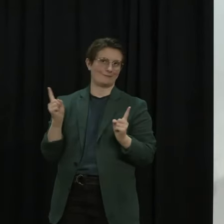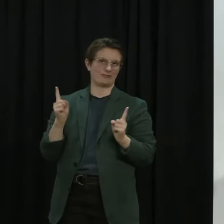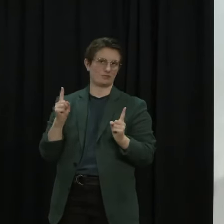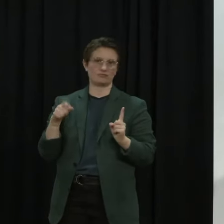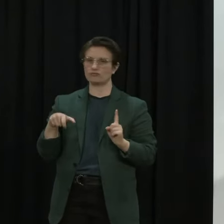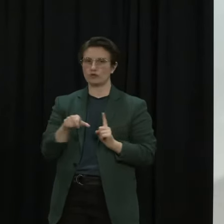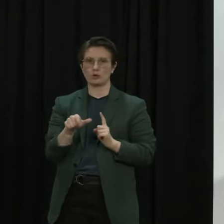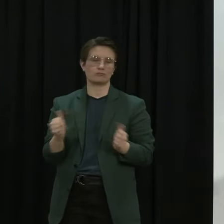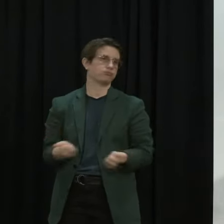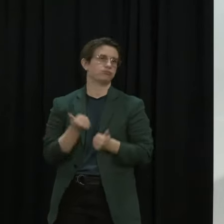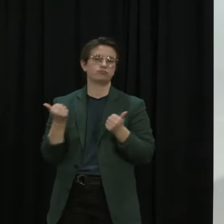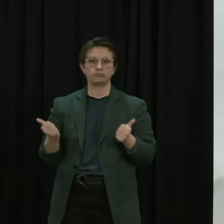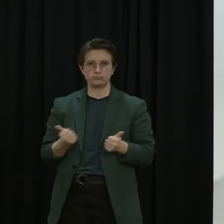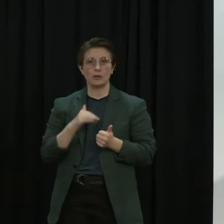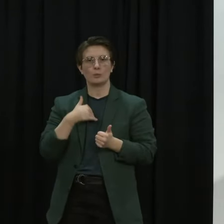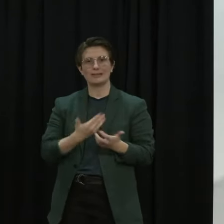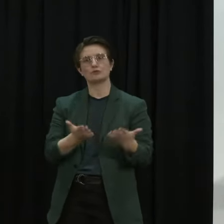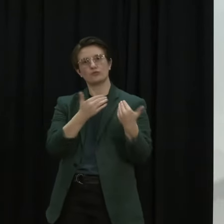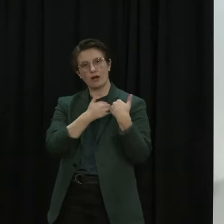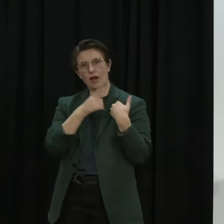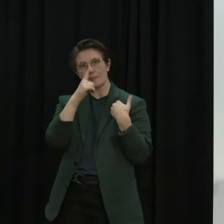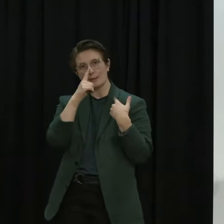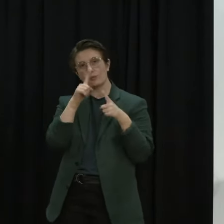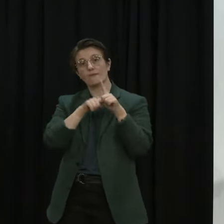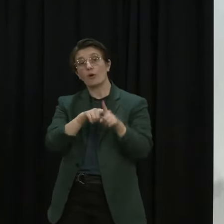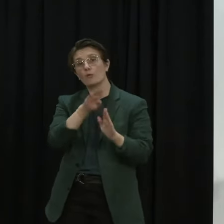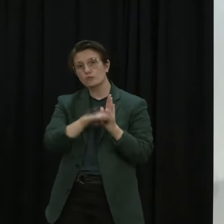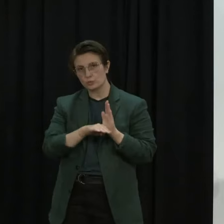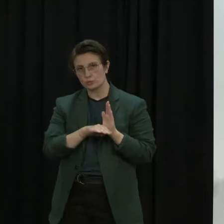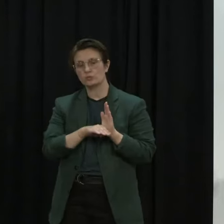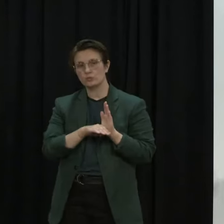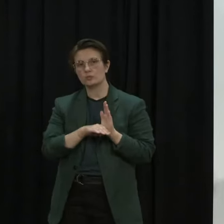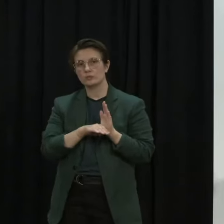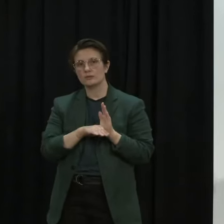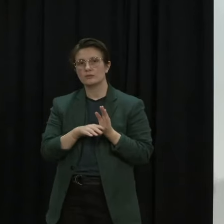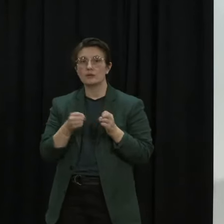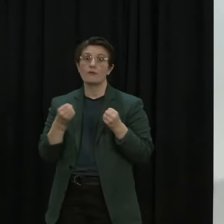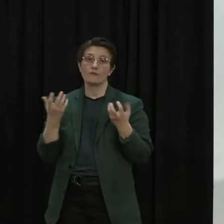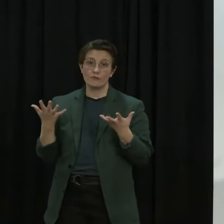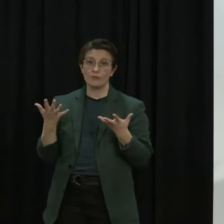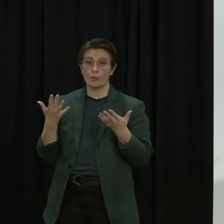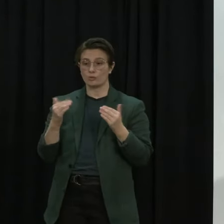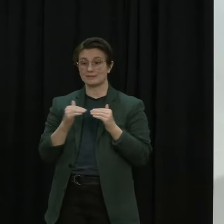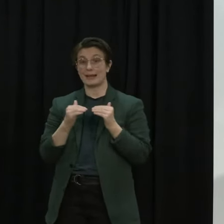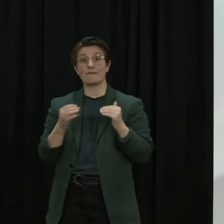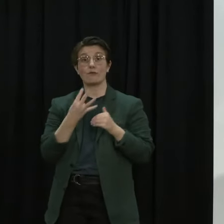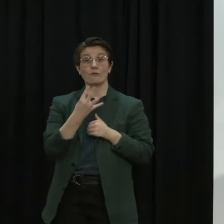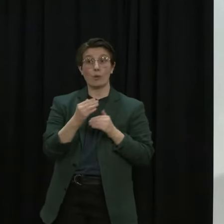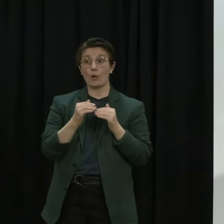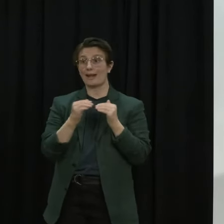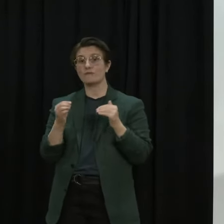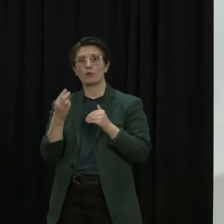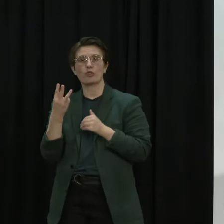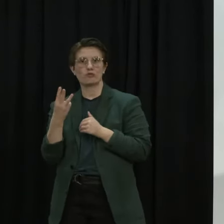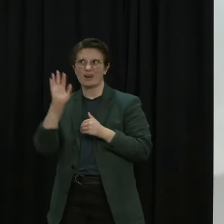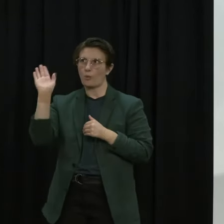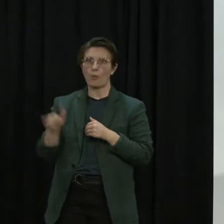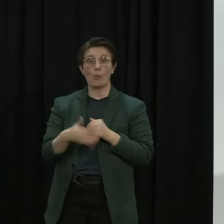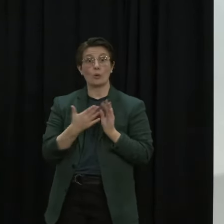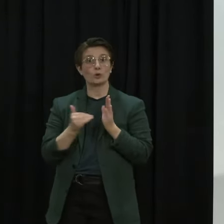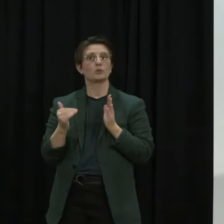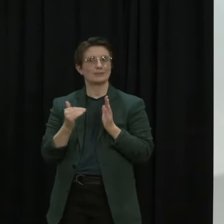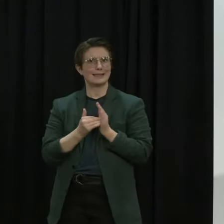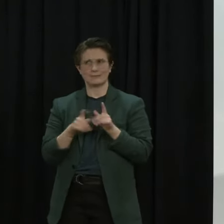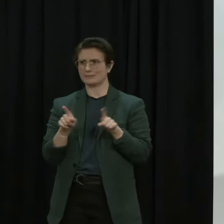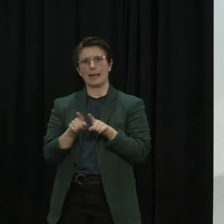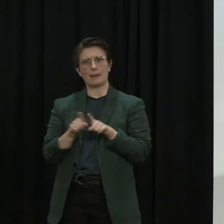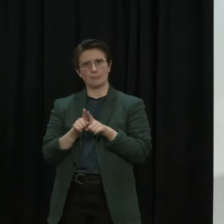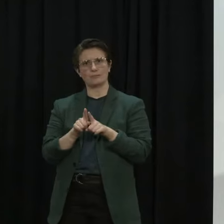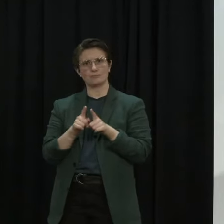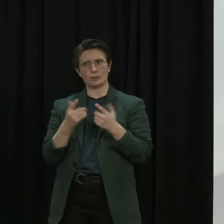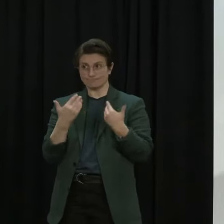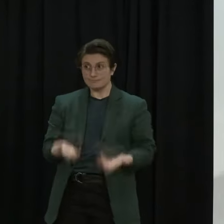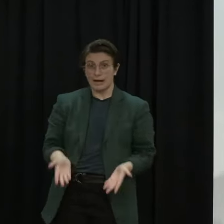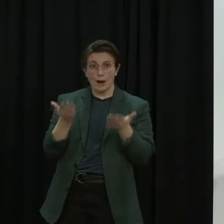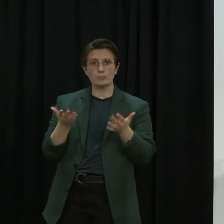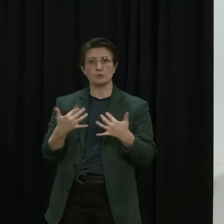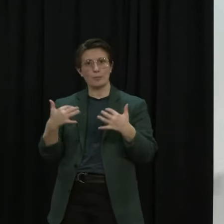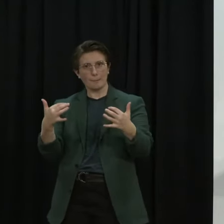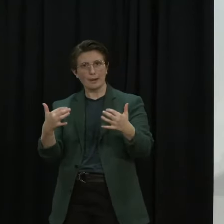the country that is well